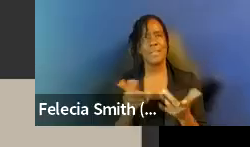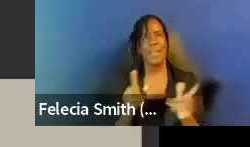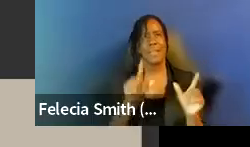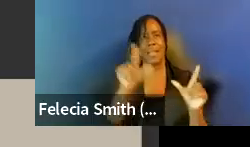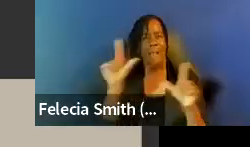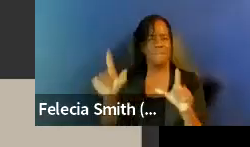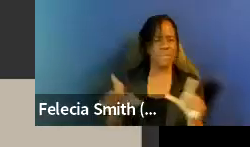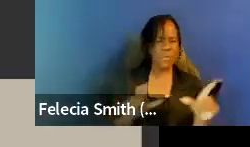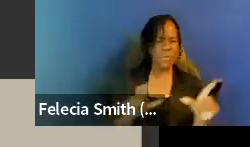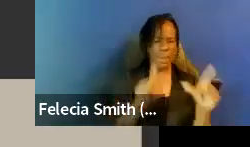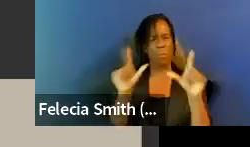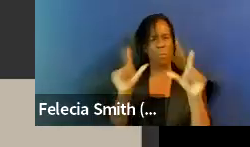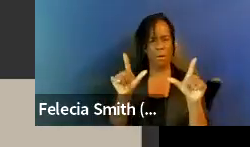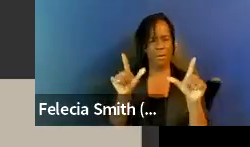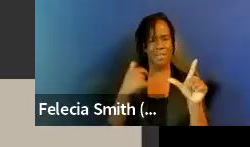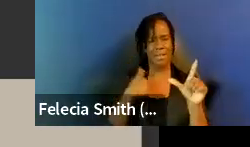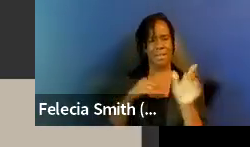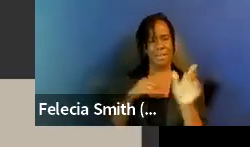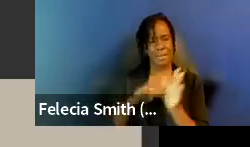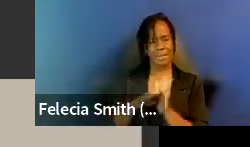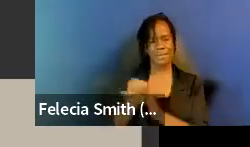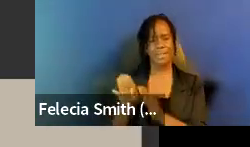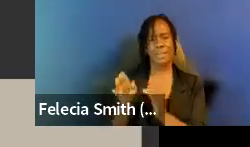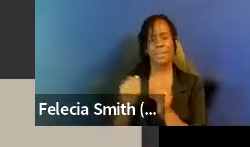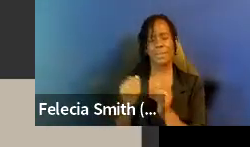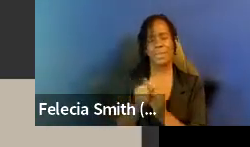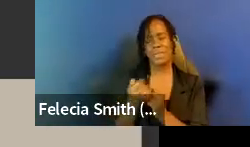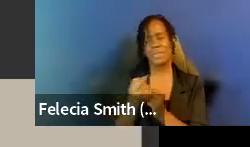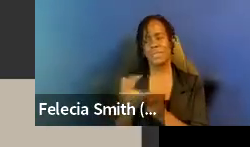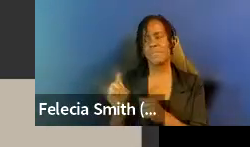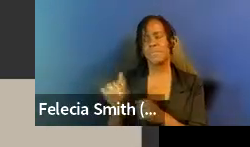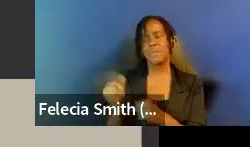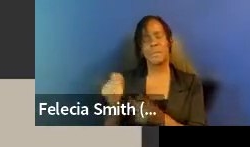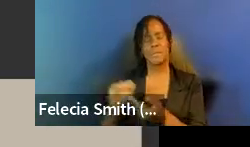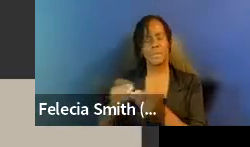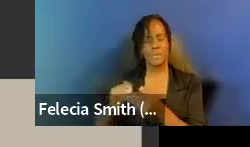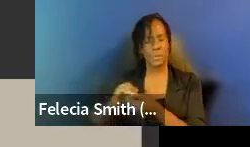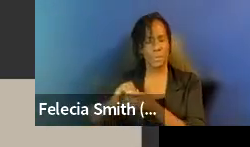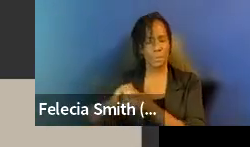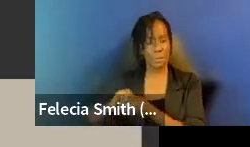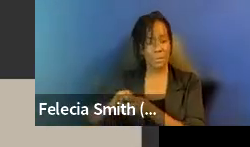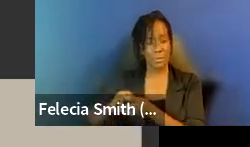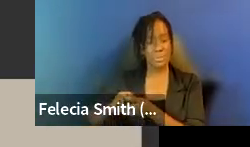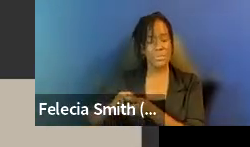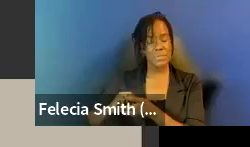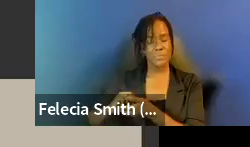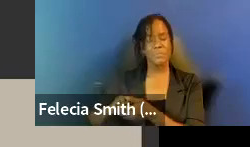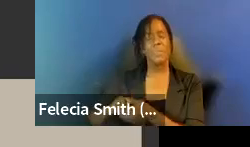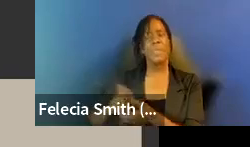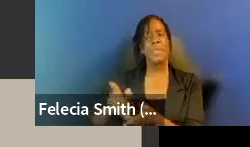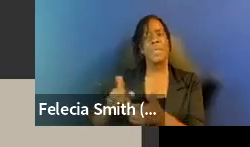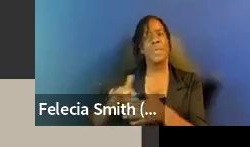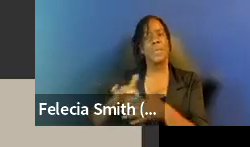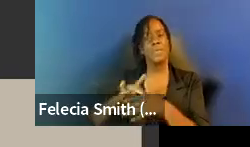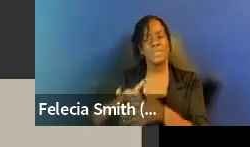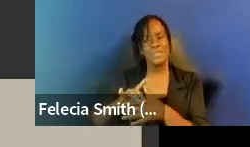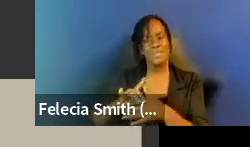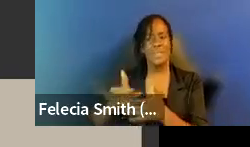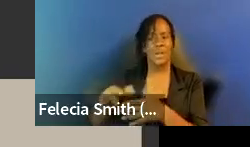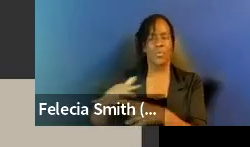Next slide, please. So I'm going to end, I think I have five minutes left. I will go through this fairly quickly.